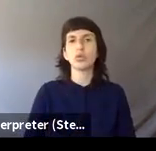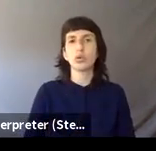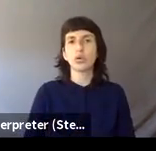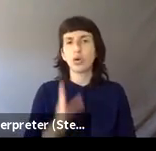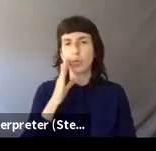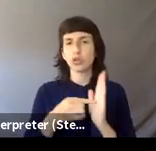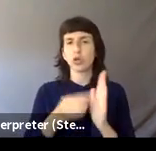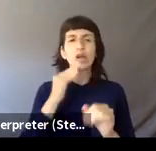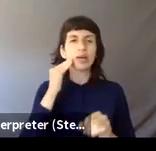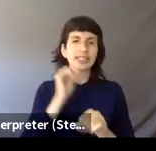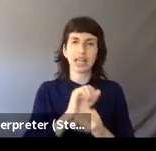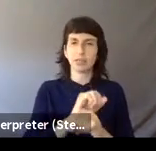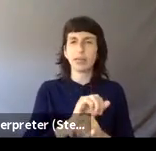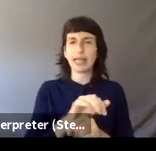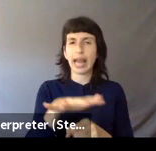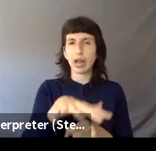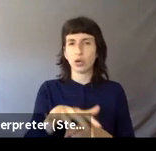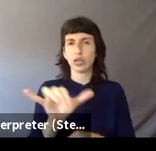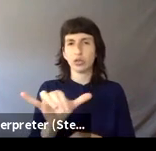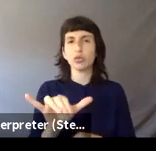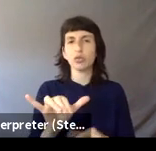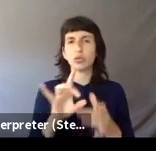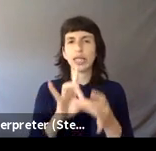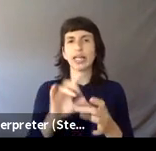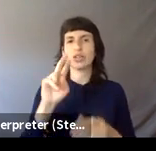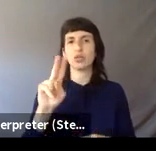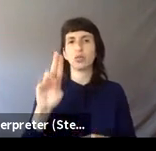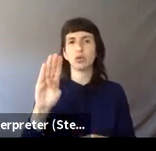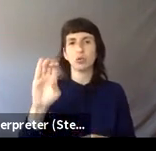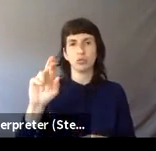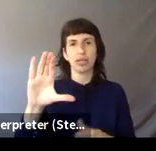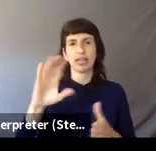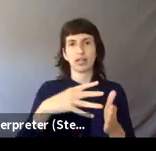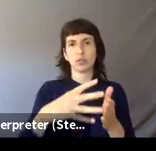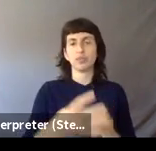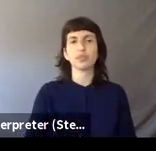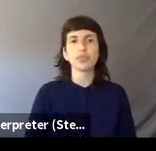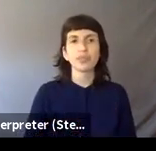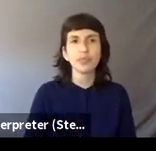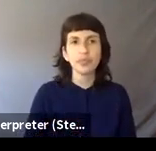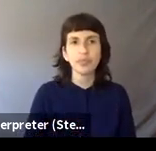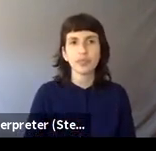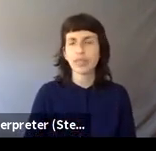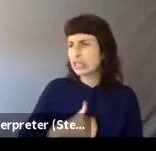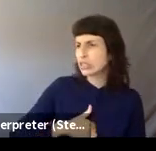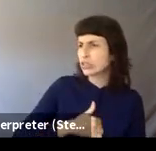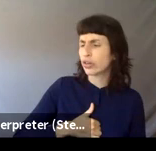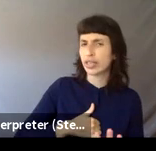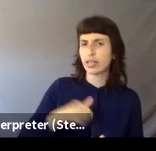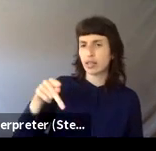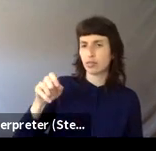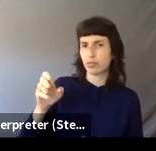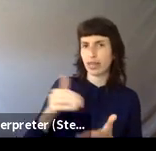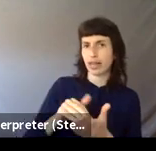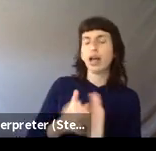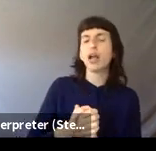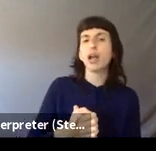you can pull that content into other places. If you know right away that you want to share content with multiple classes, you can build that into your assignments as well. So maybe